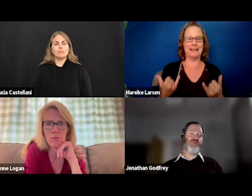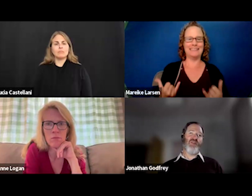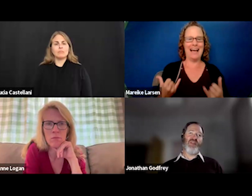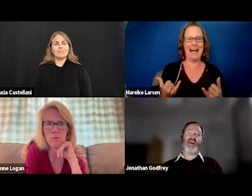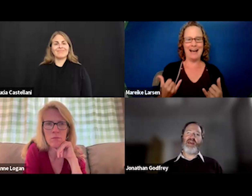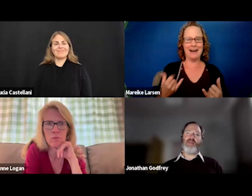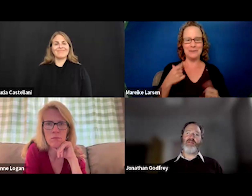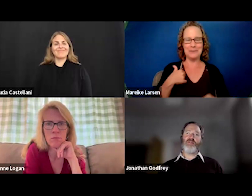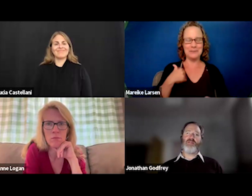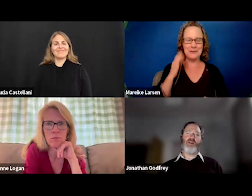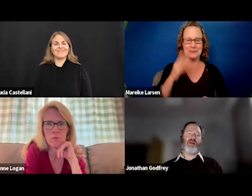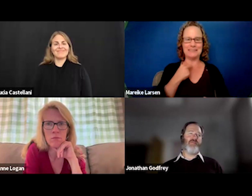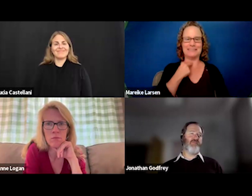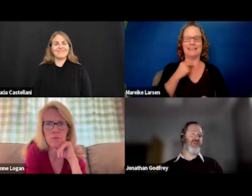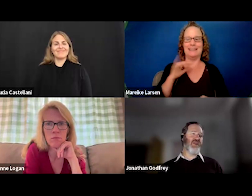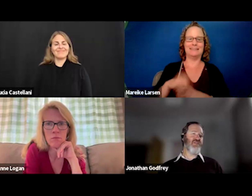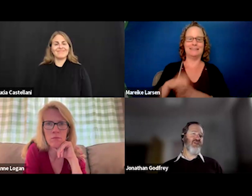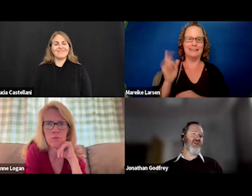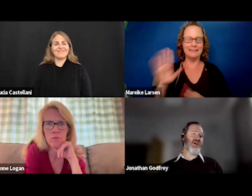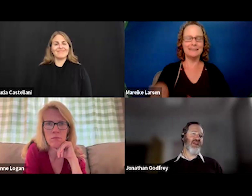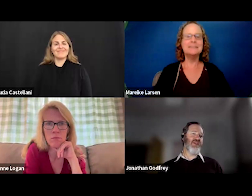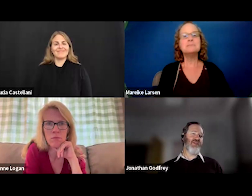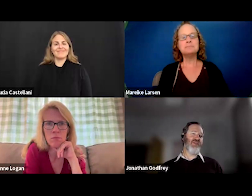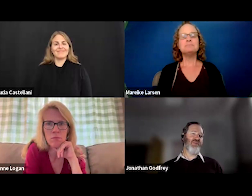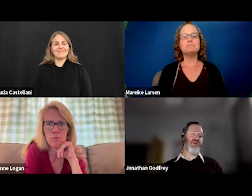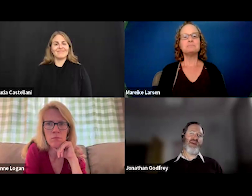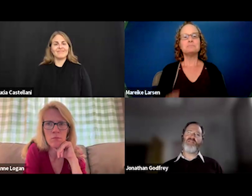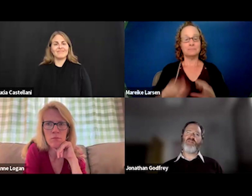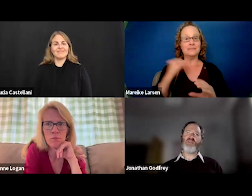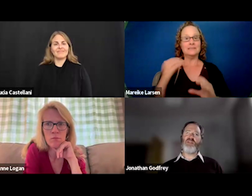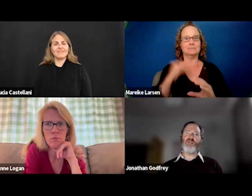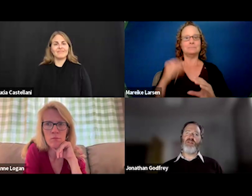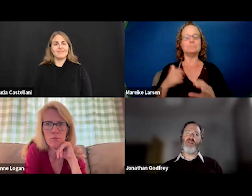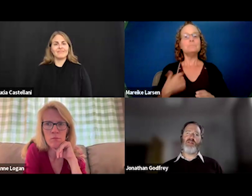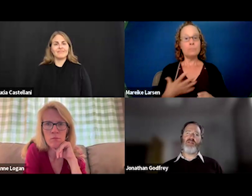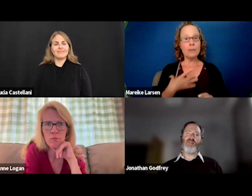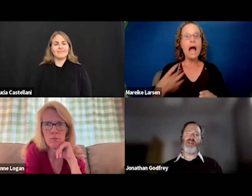on that day. And so I like the proactivity that